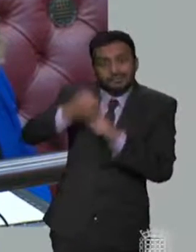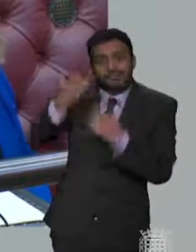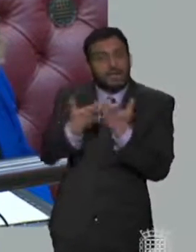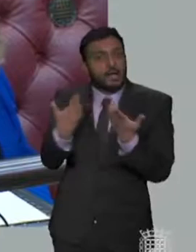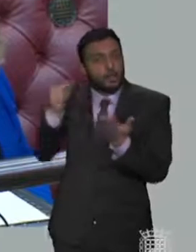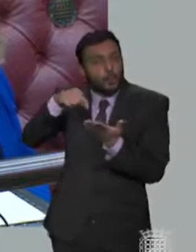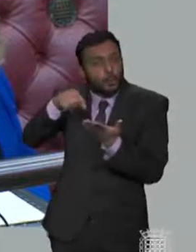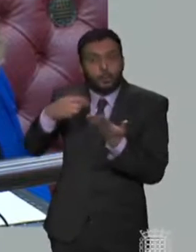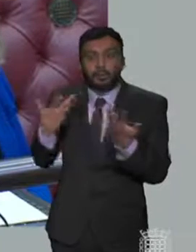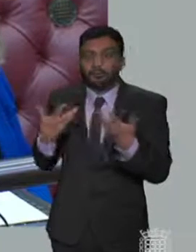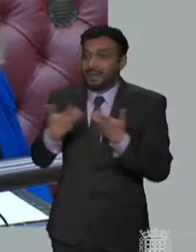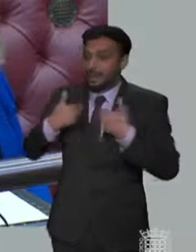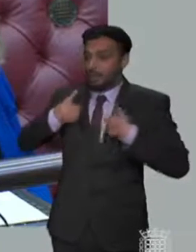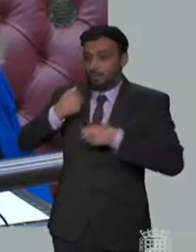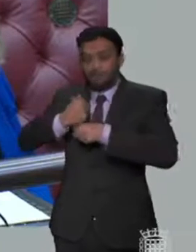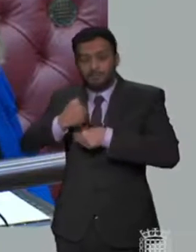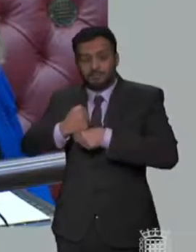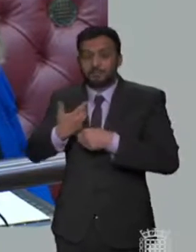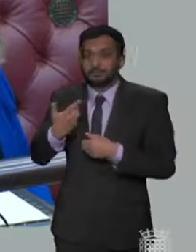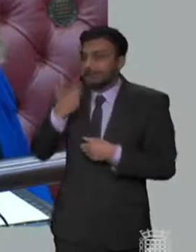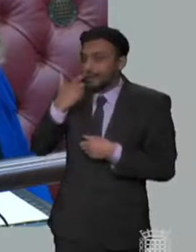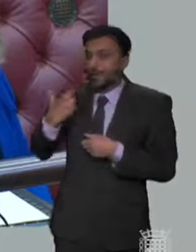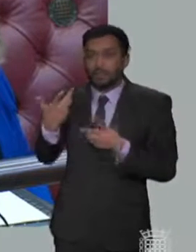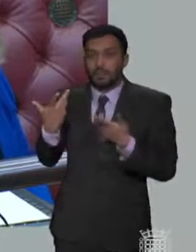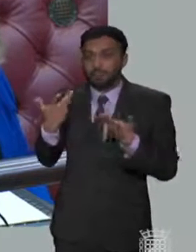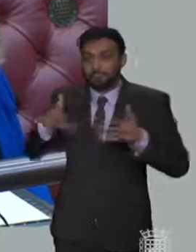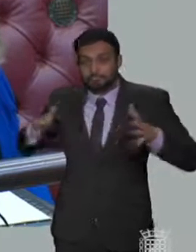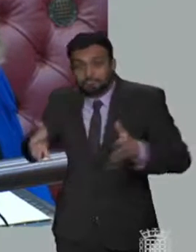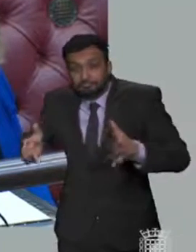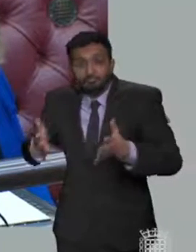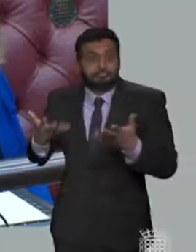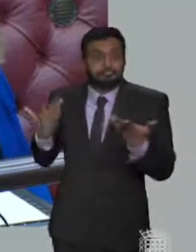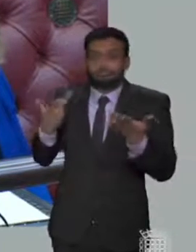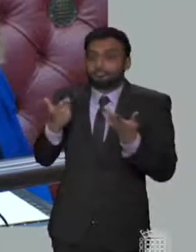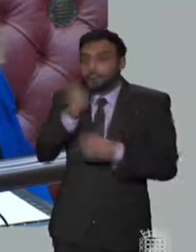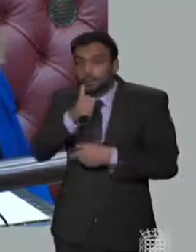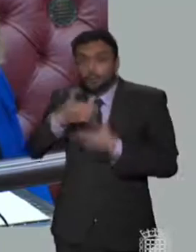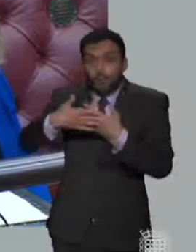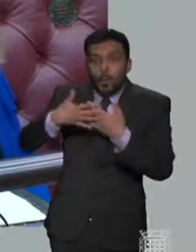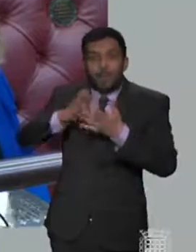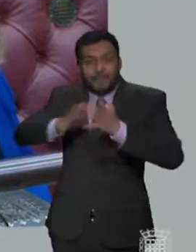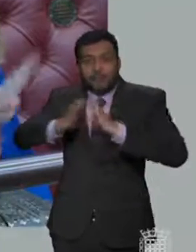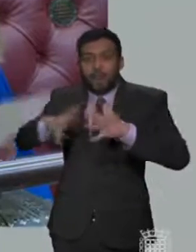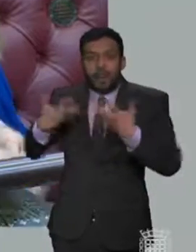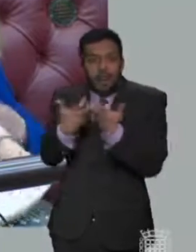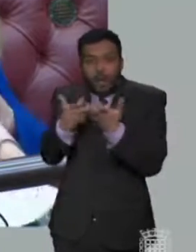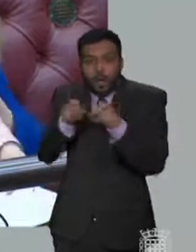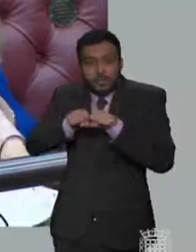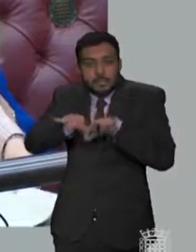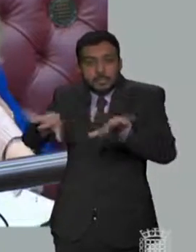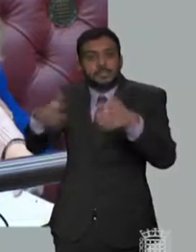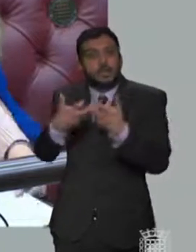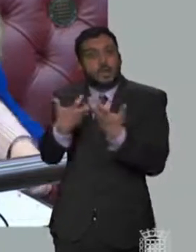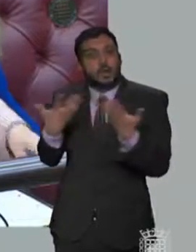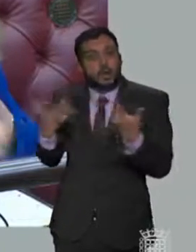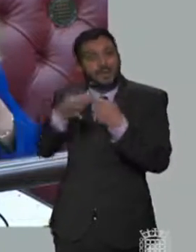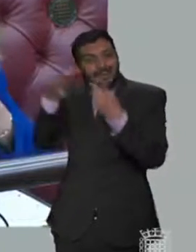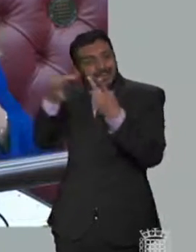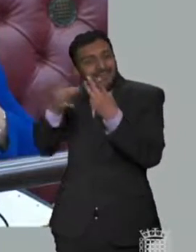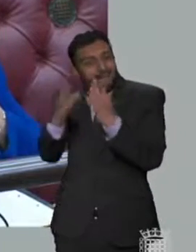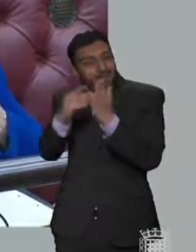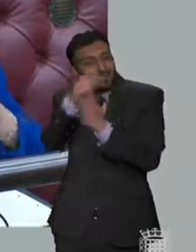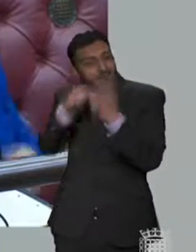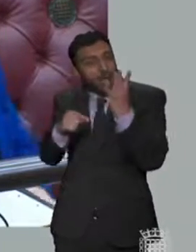further facilitate and promote bsl euclid usage we hope that alongside these measures we will see an